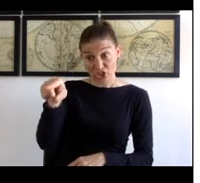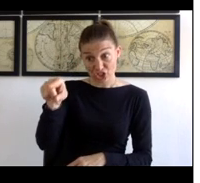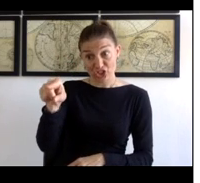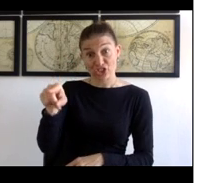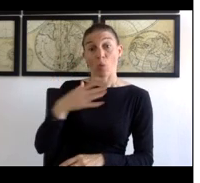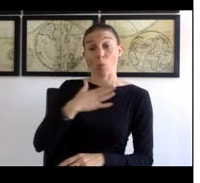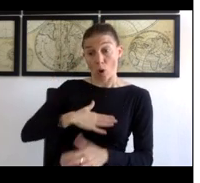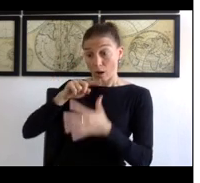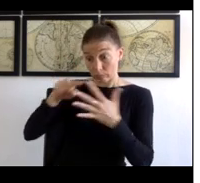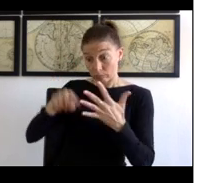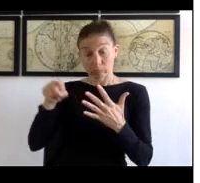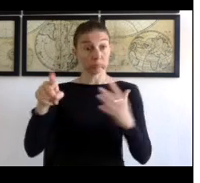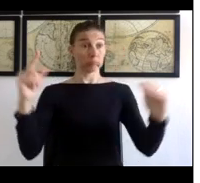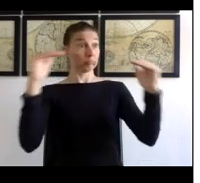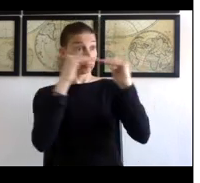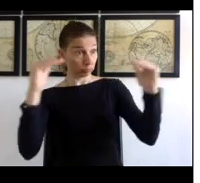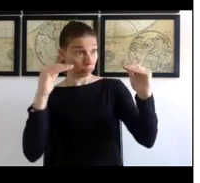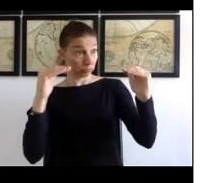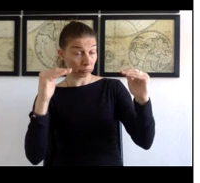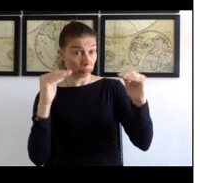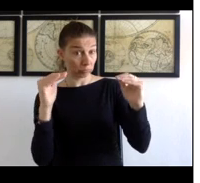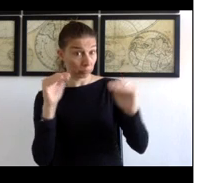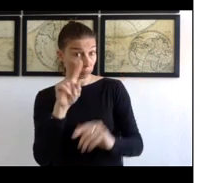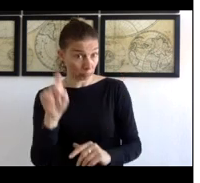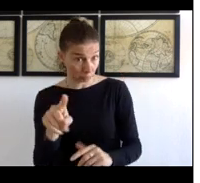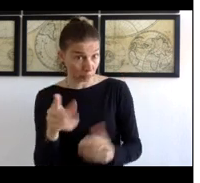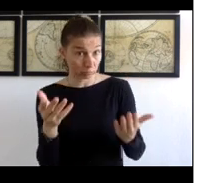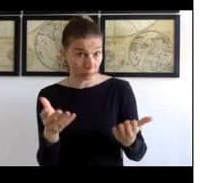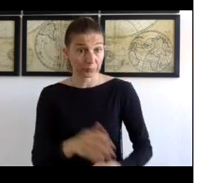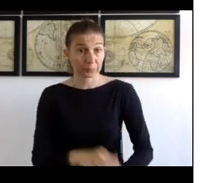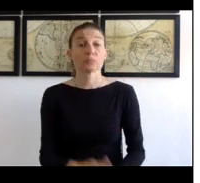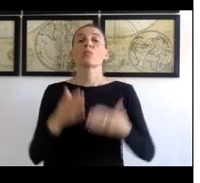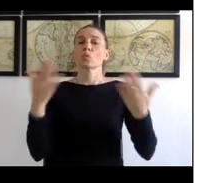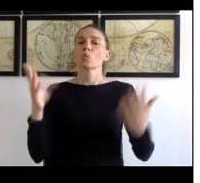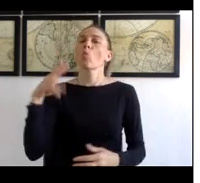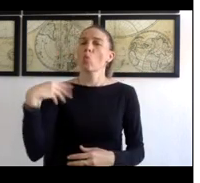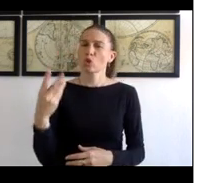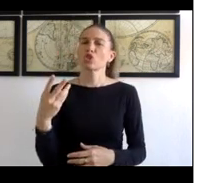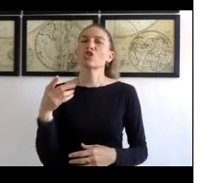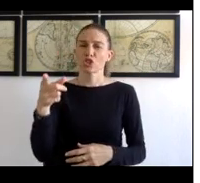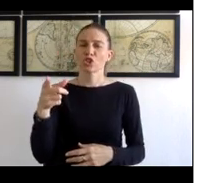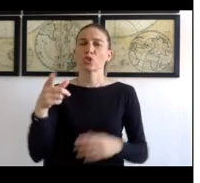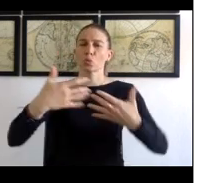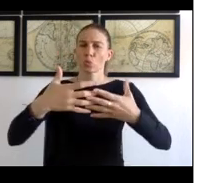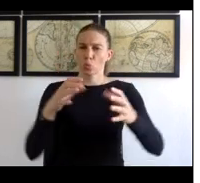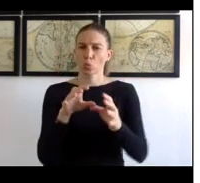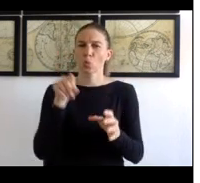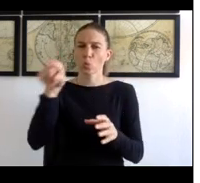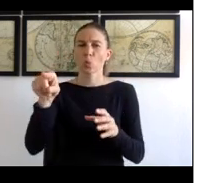So the Washington Group on disability statistics has developed